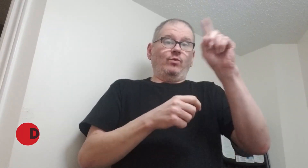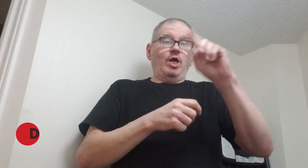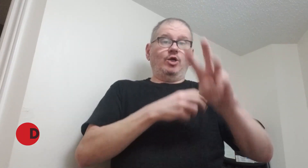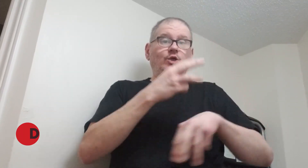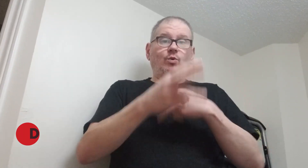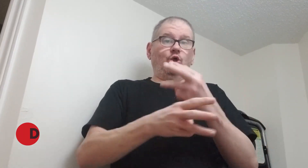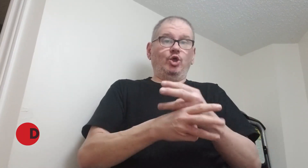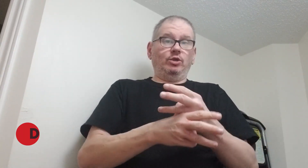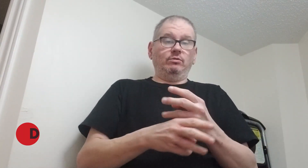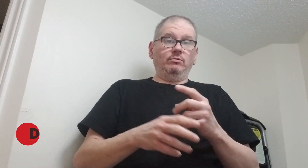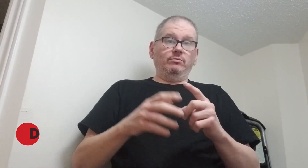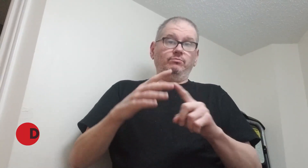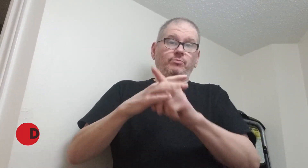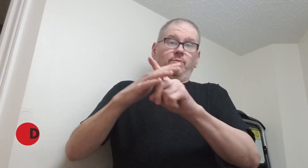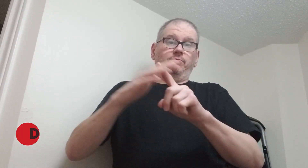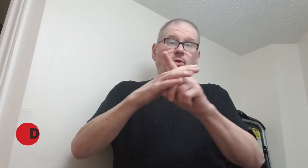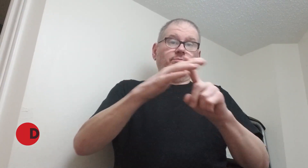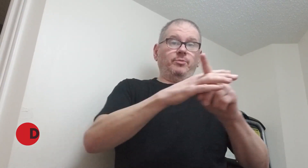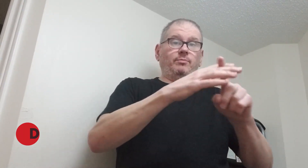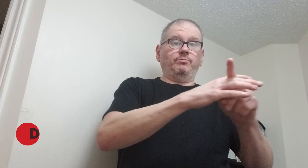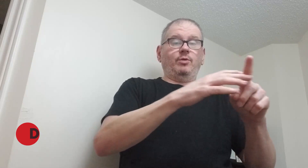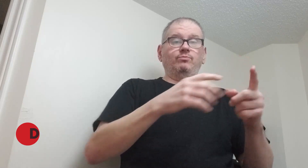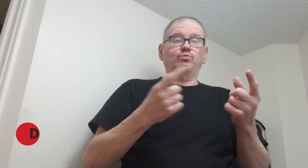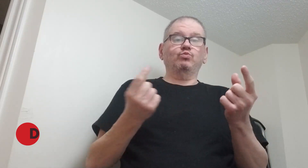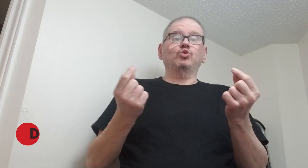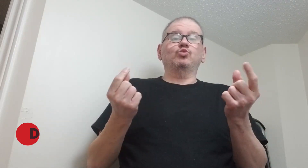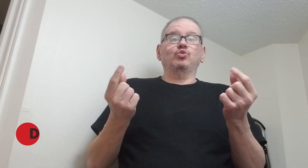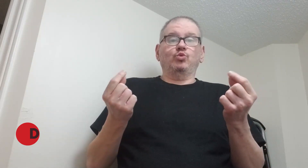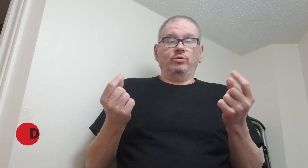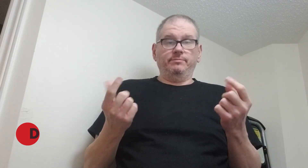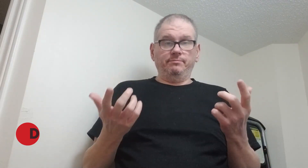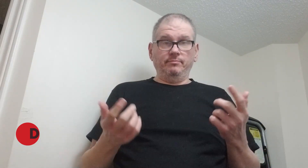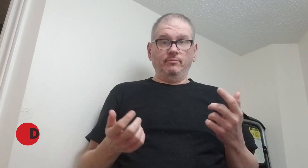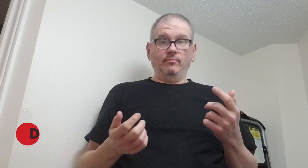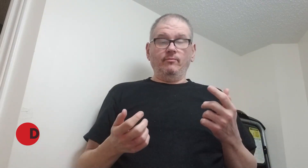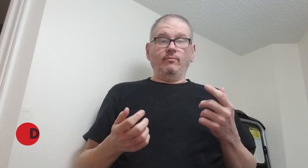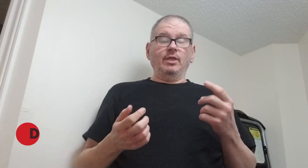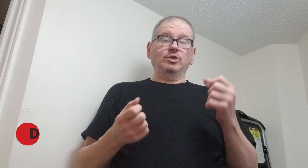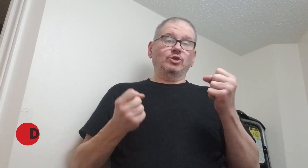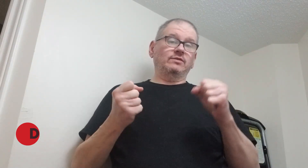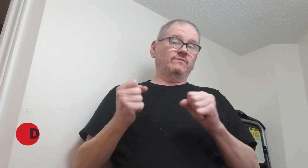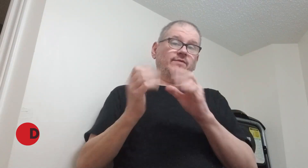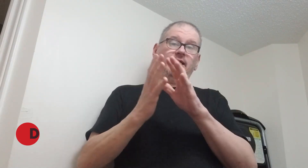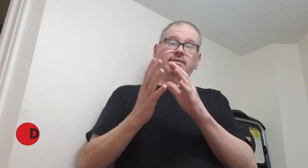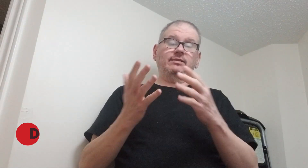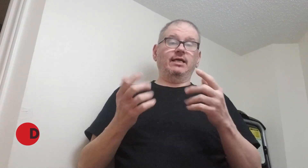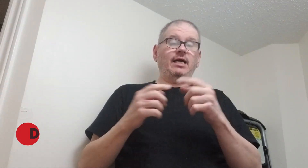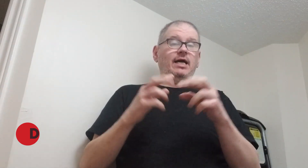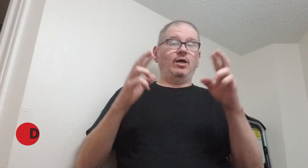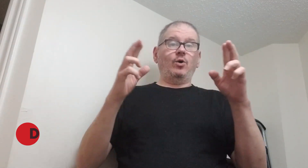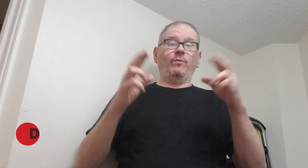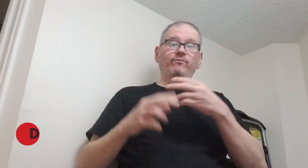everywhere in the world. What am I to do about it? Just face it and hope for the